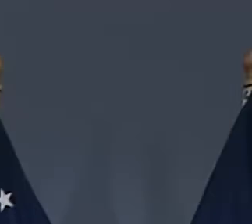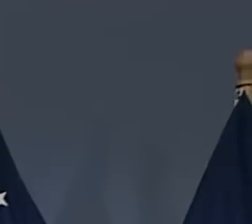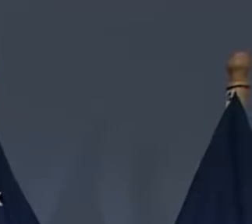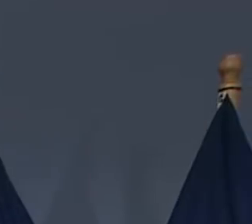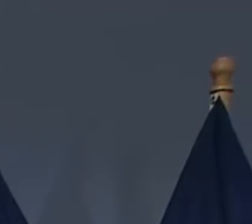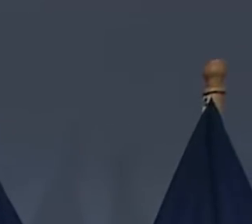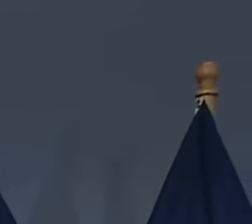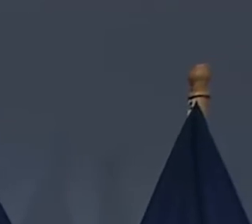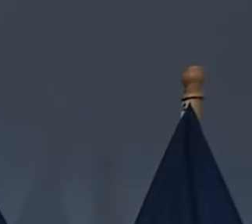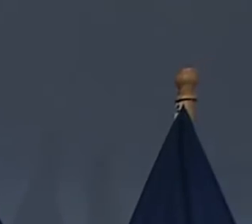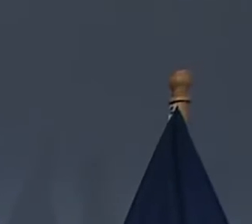TH ANK YOU EVERYONE.